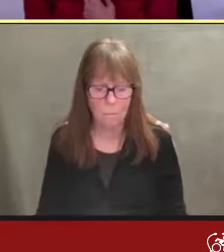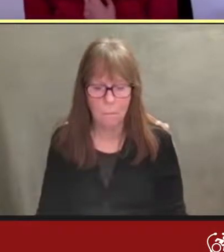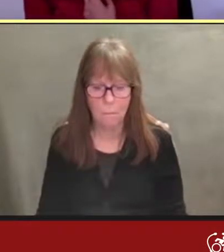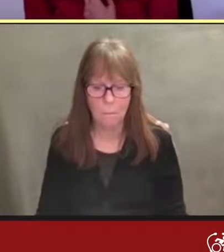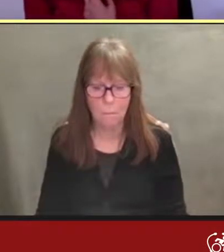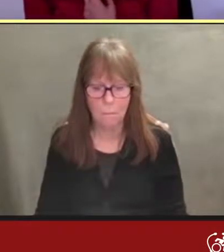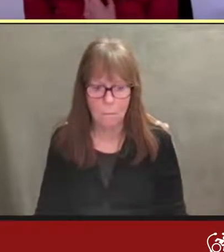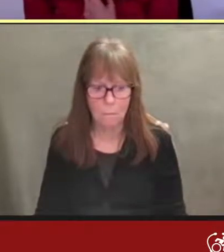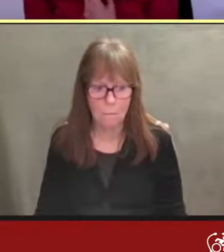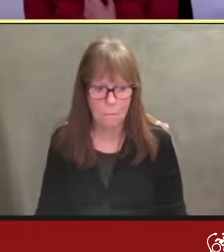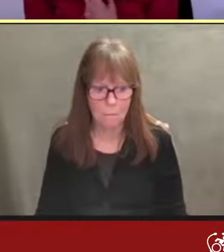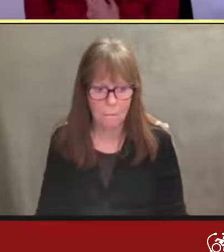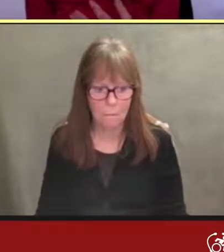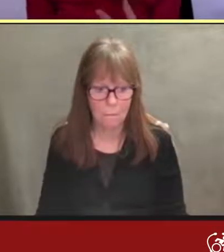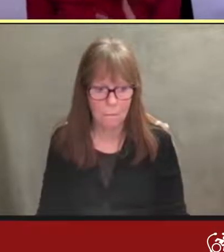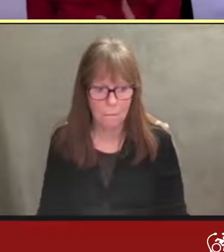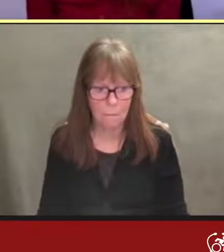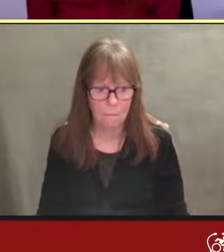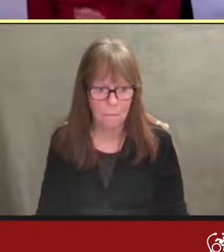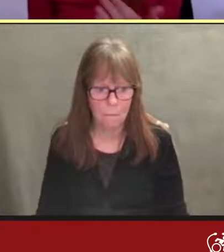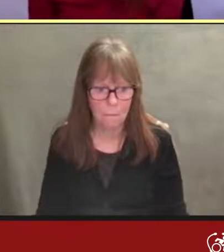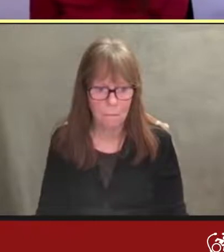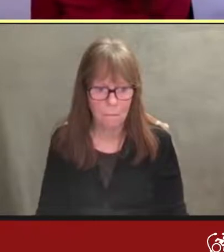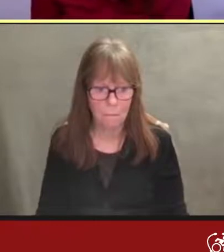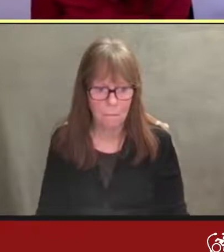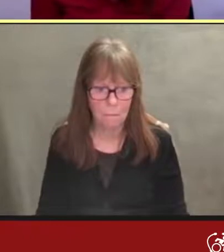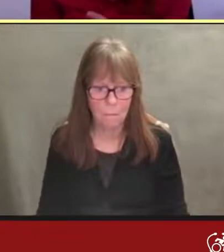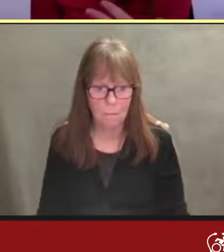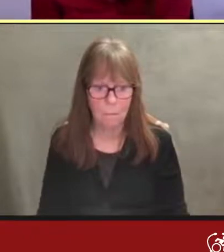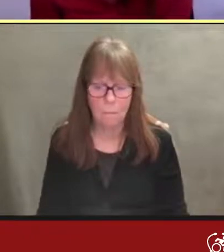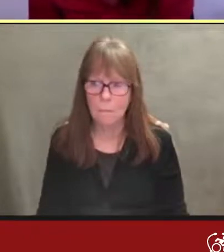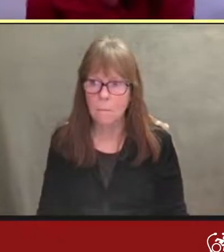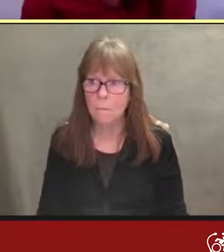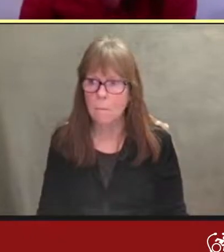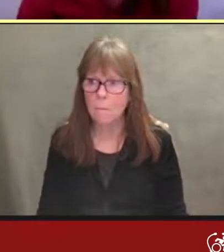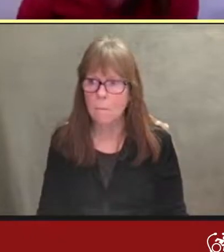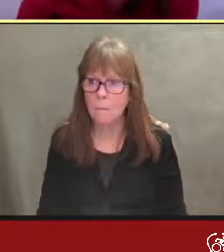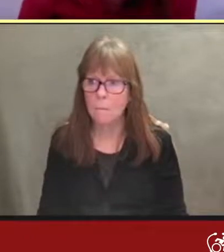experienced, umm… sigma and discrimination in the healthcare setting.